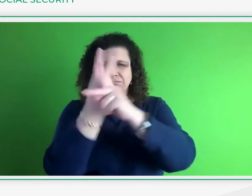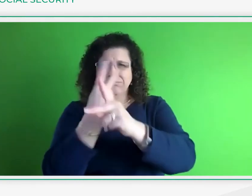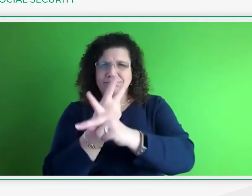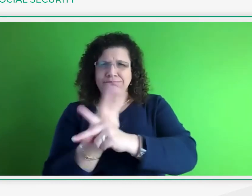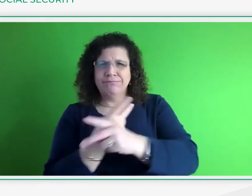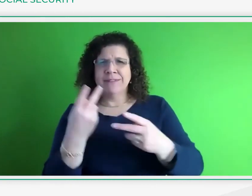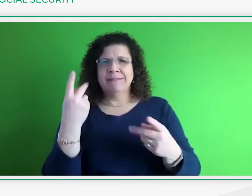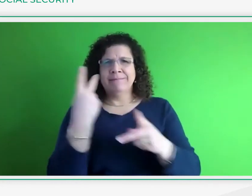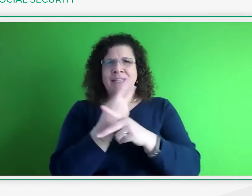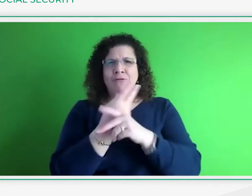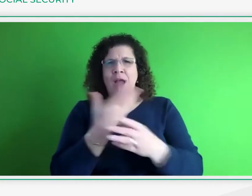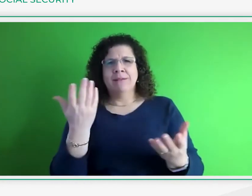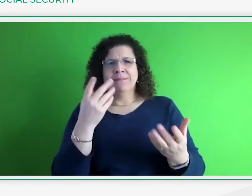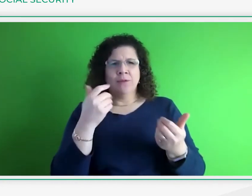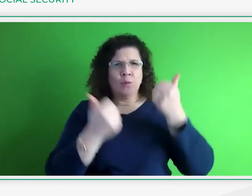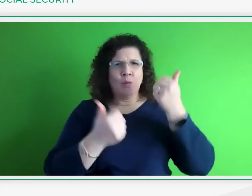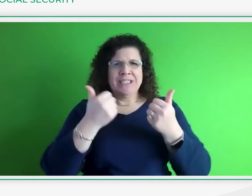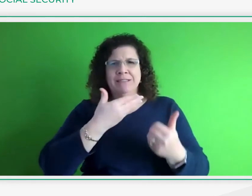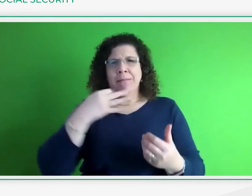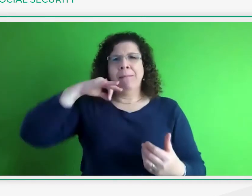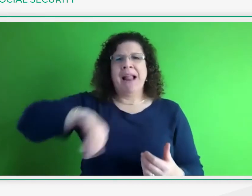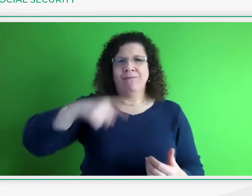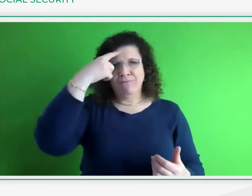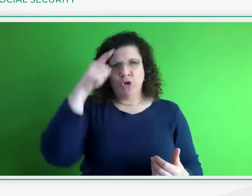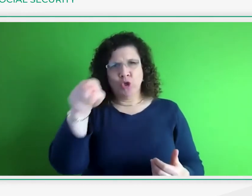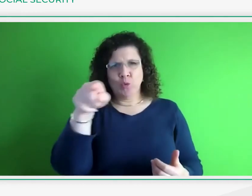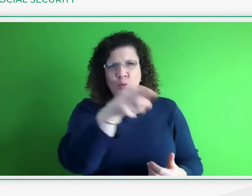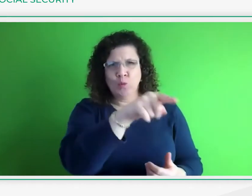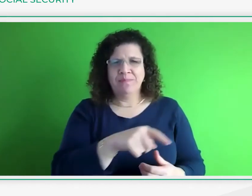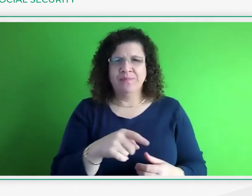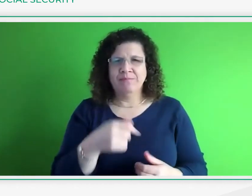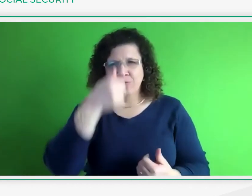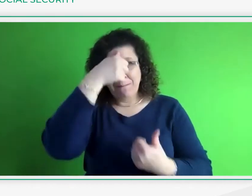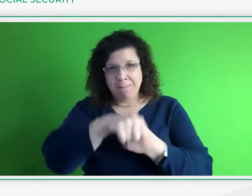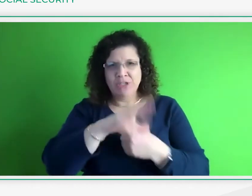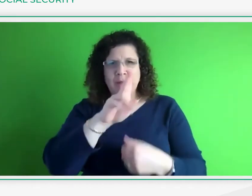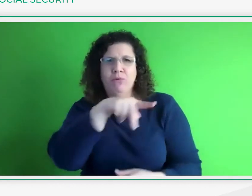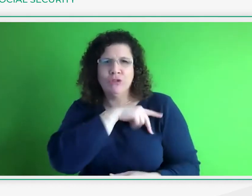There's a lot to calculate, and it’s based on what is a better benefit for you personally.